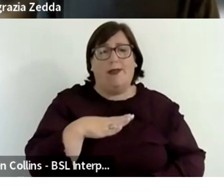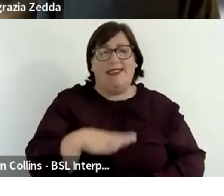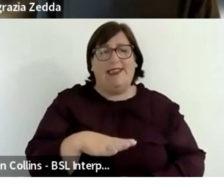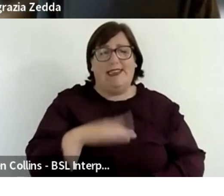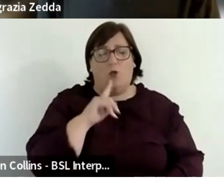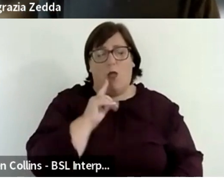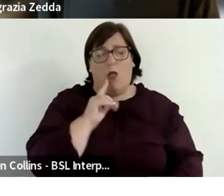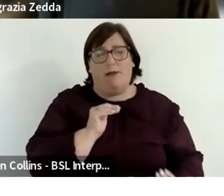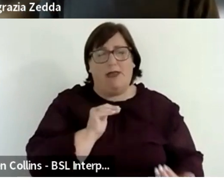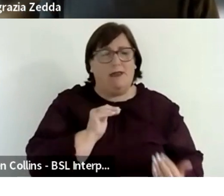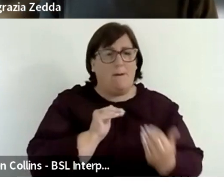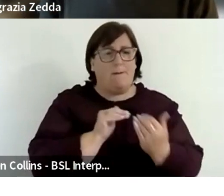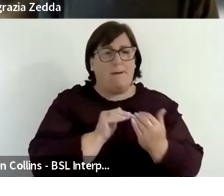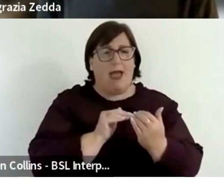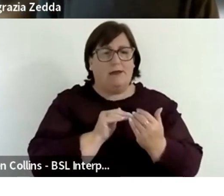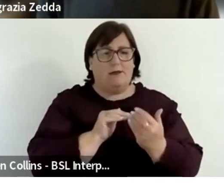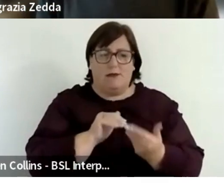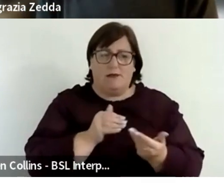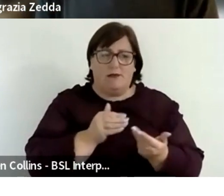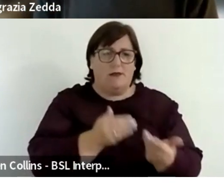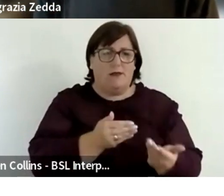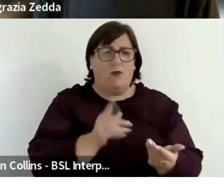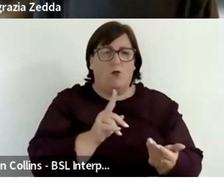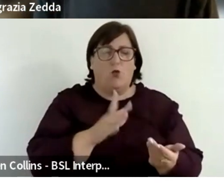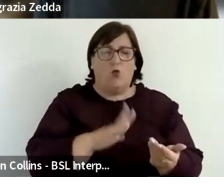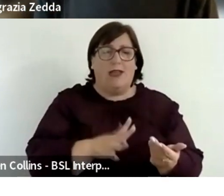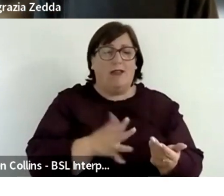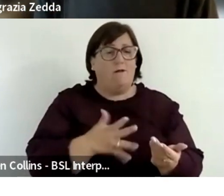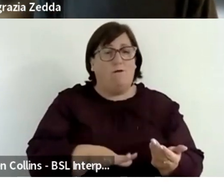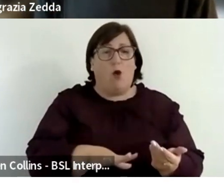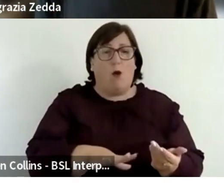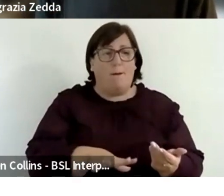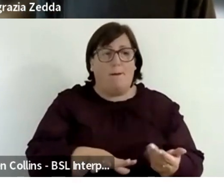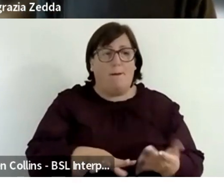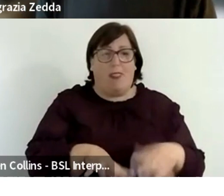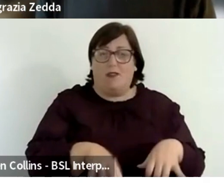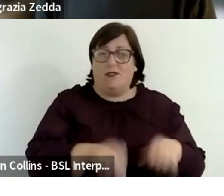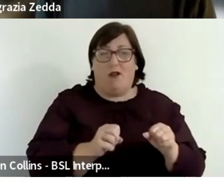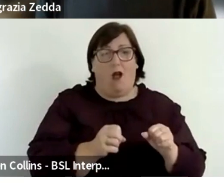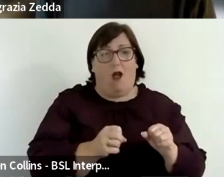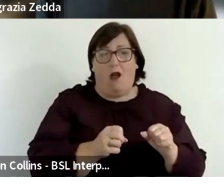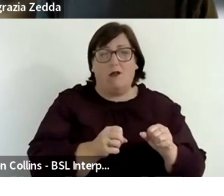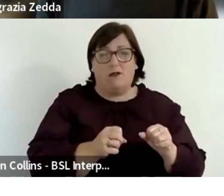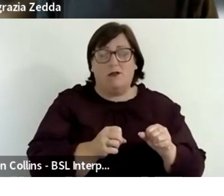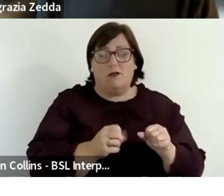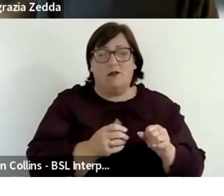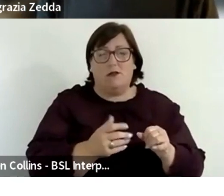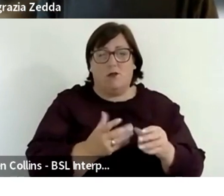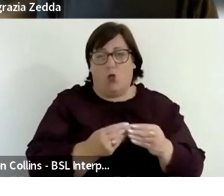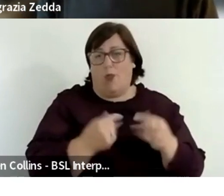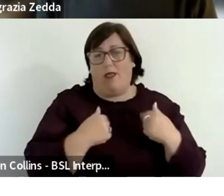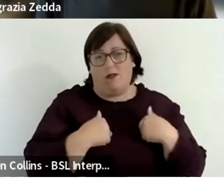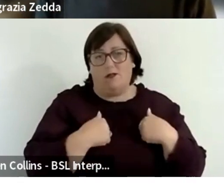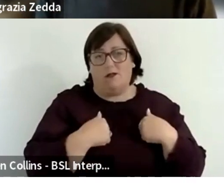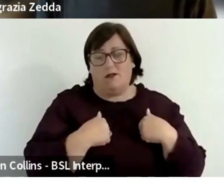one starting at HS2. We also offer, depending on the vacancies,